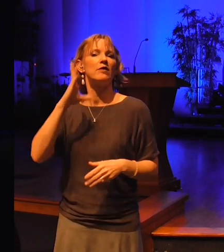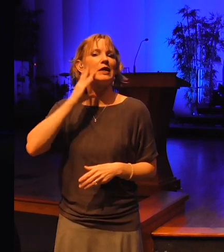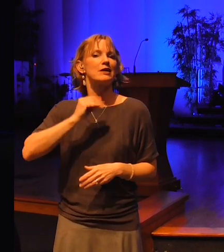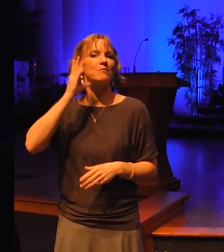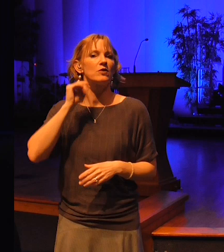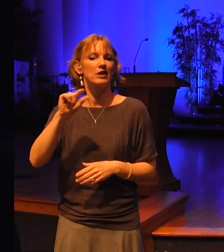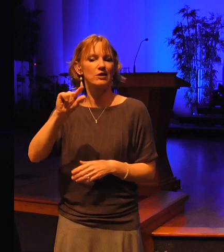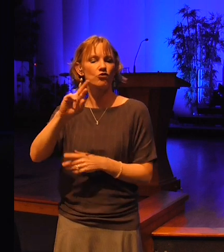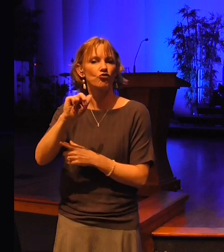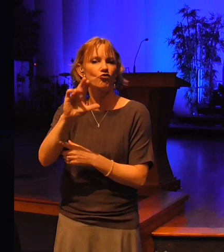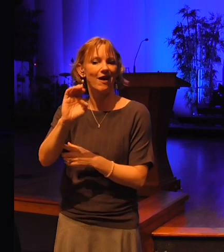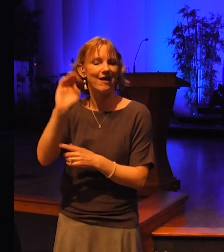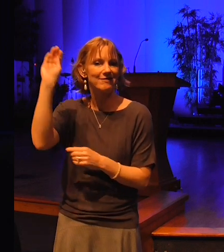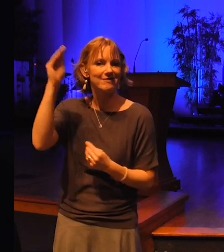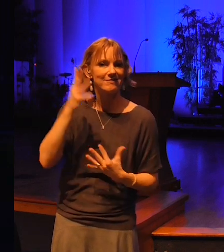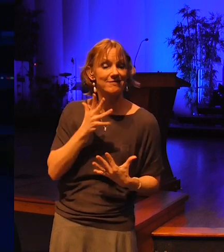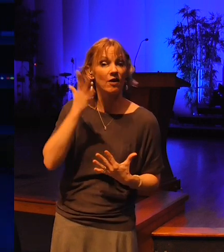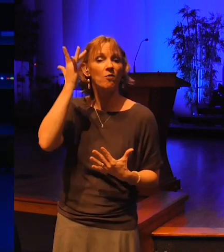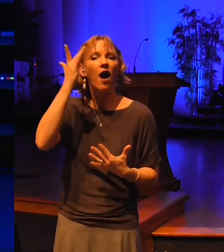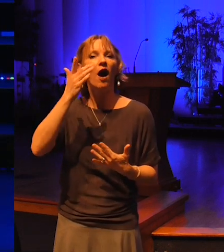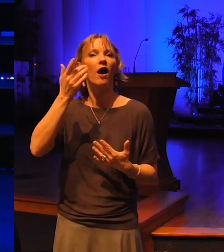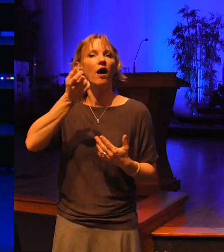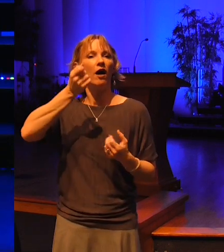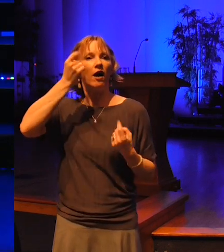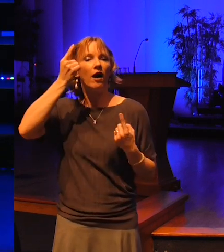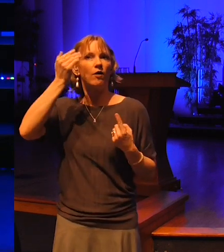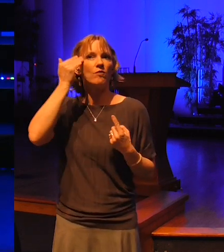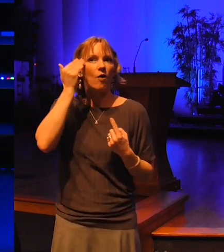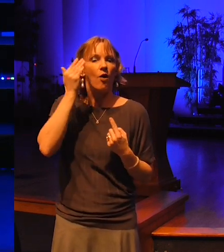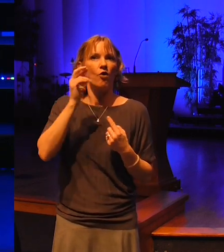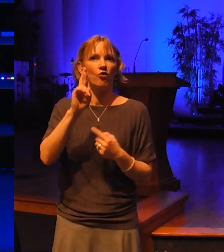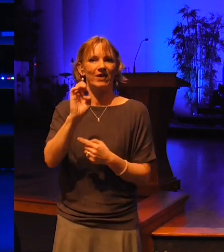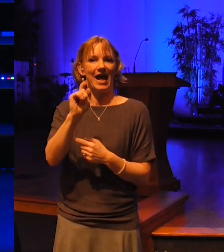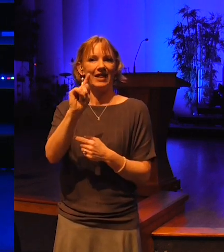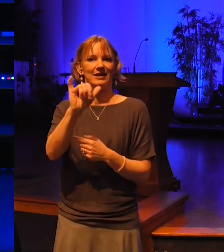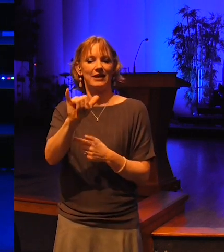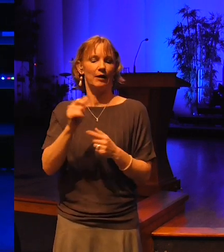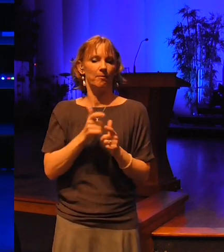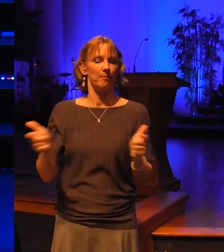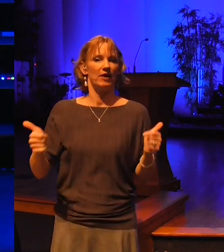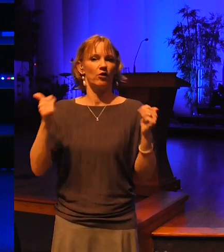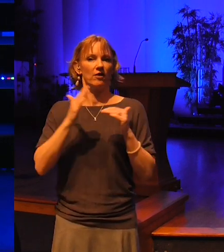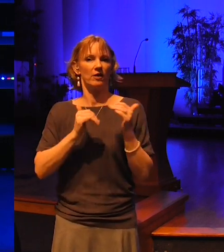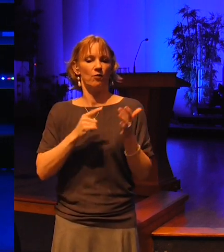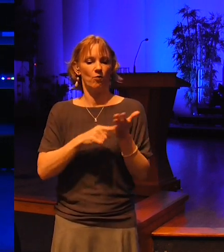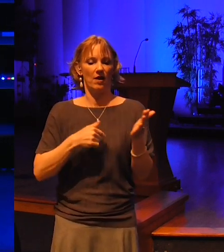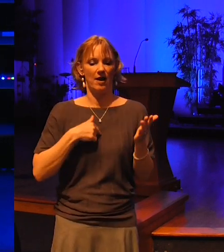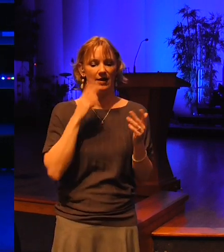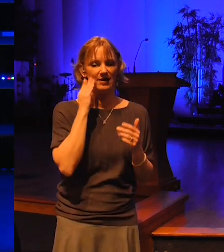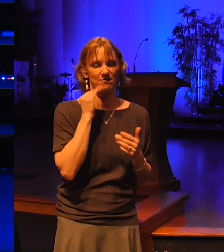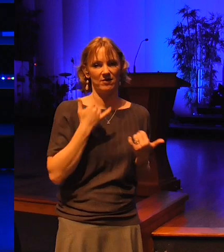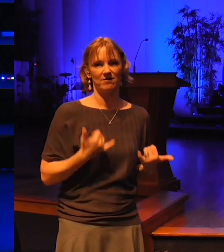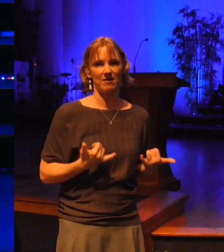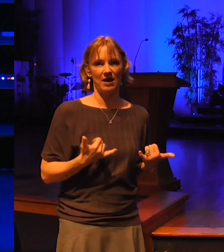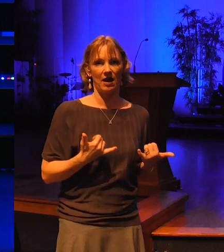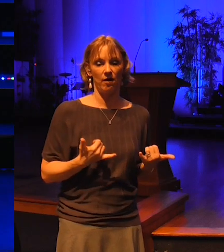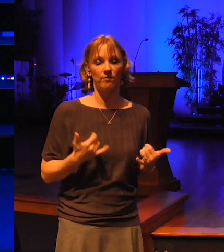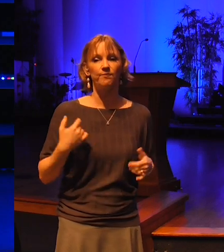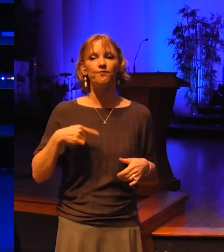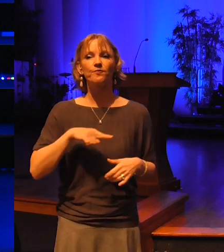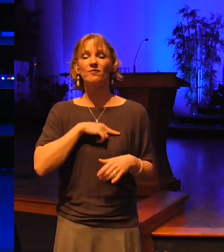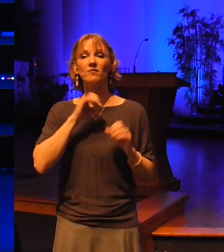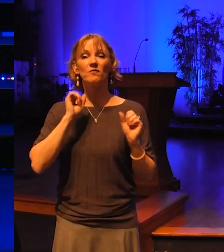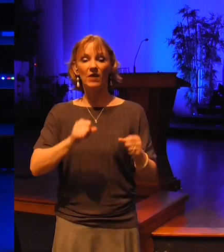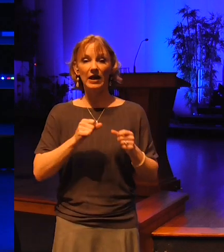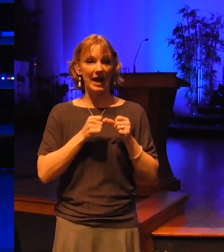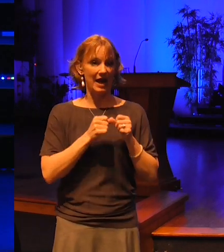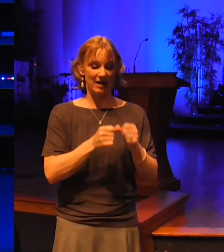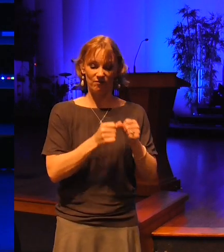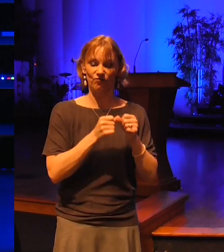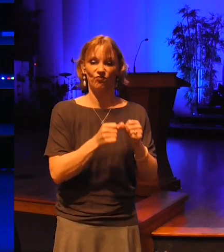"There is a reality greater than the one that I experience." We can run on spite for a long time